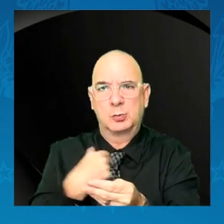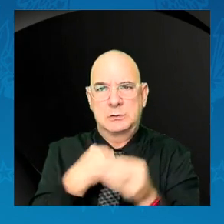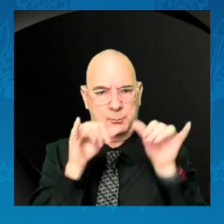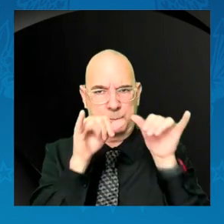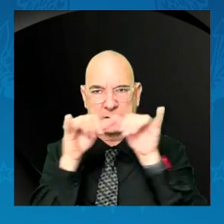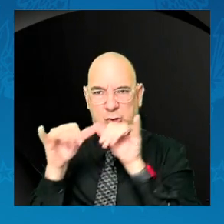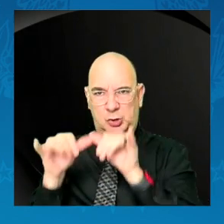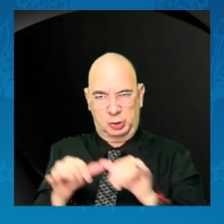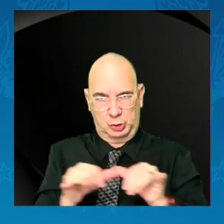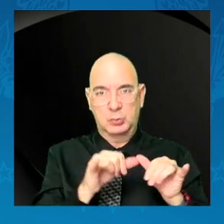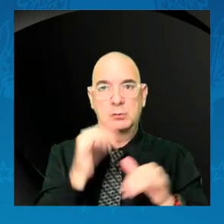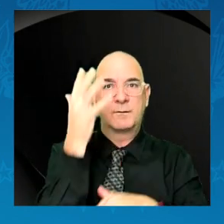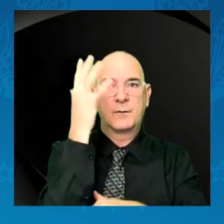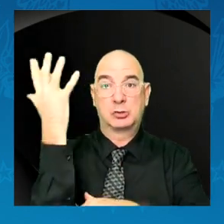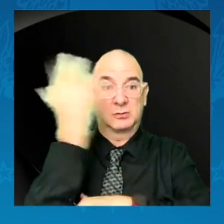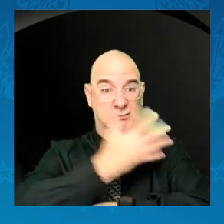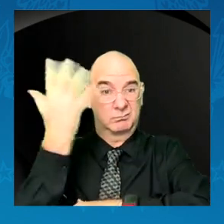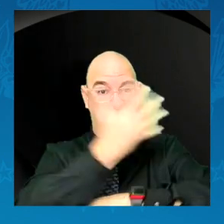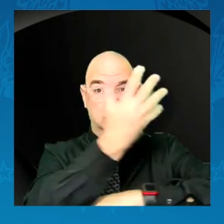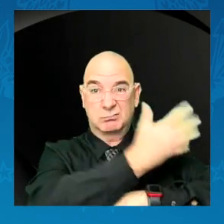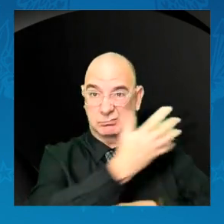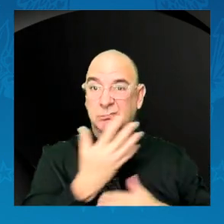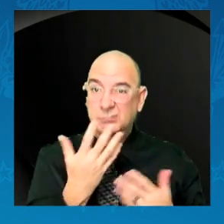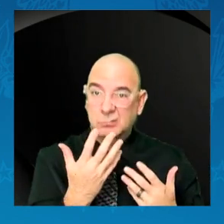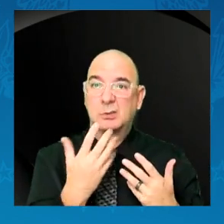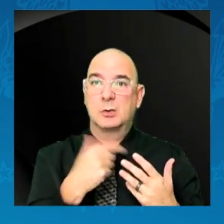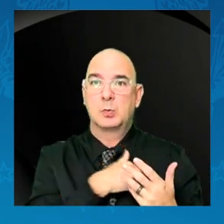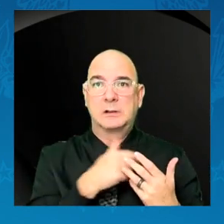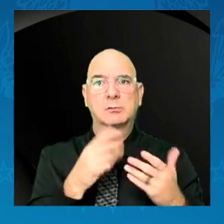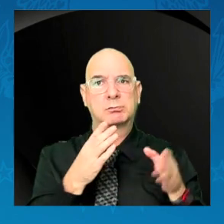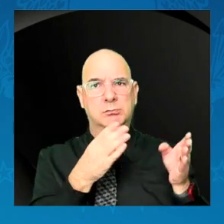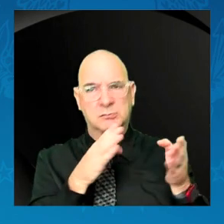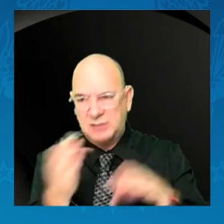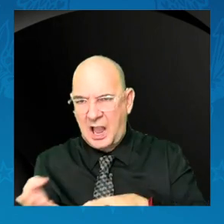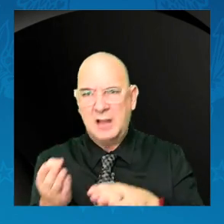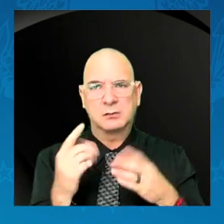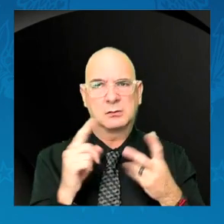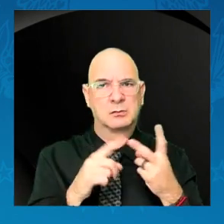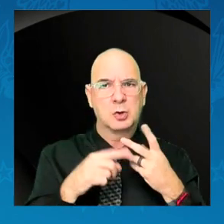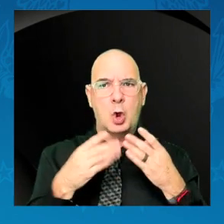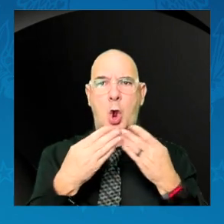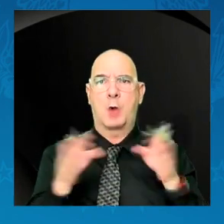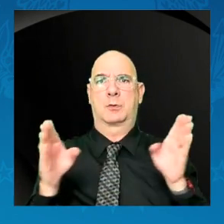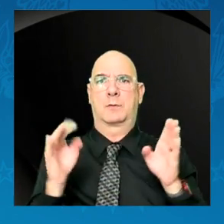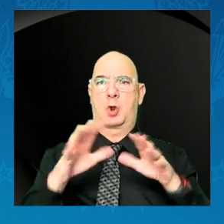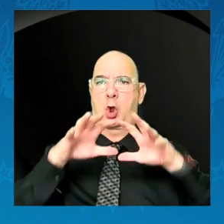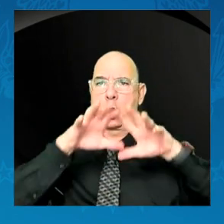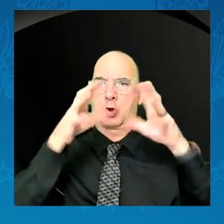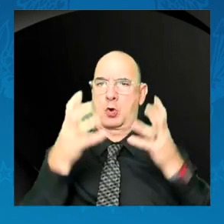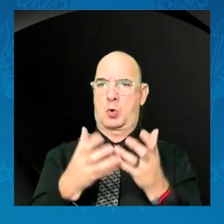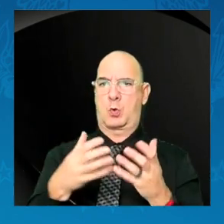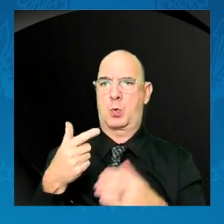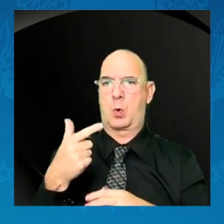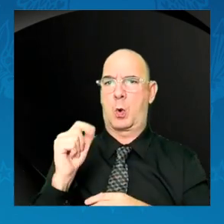of where global carbon emissions stands and allows us to track the extreme weather events created by those emissions.